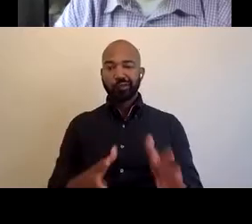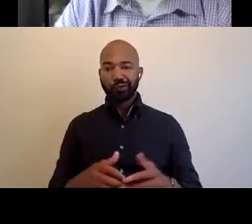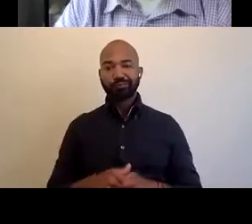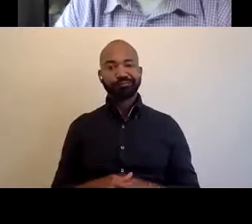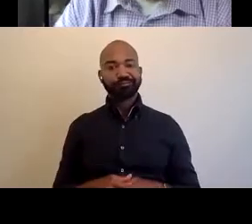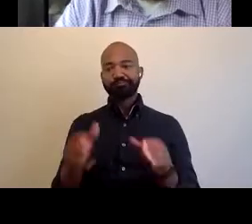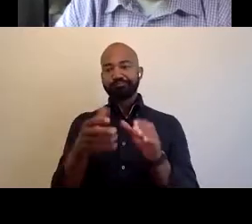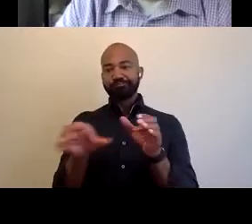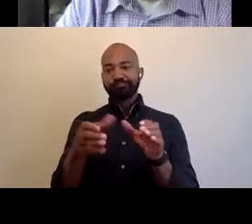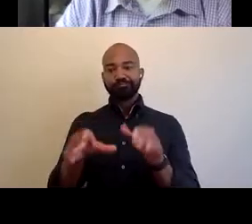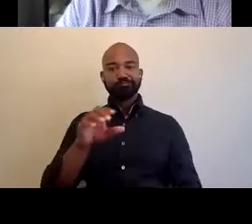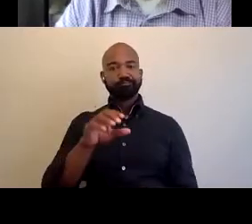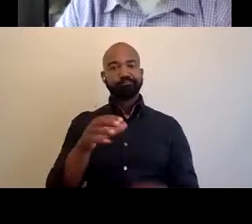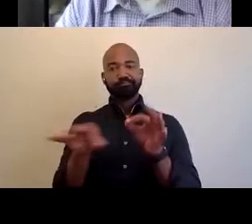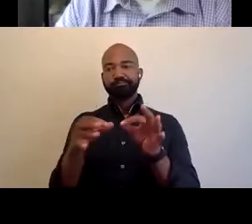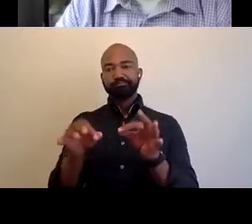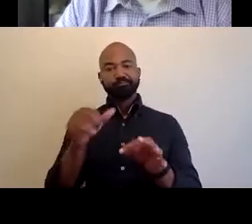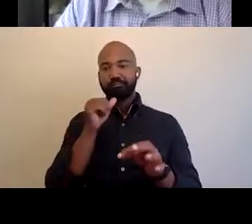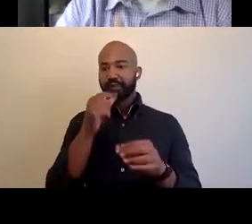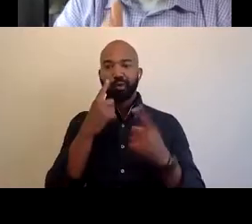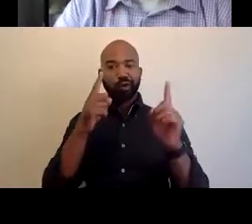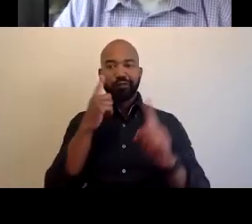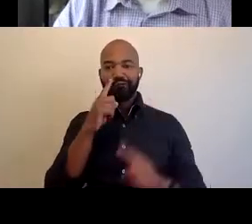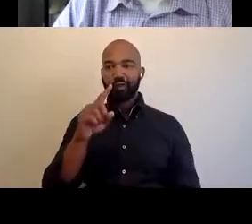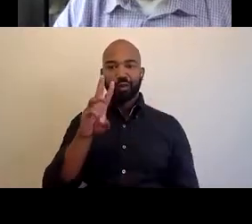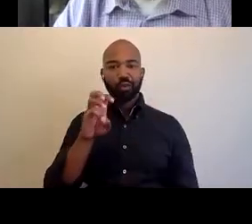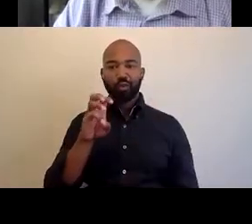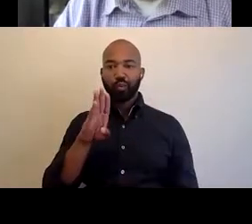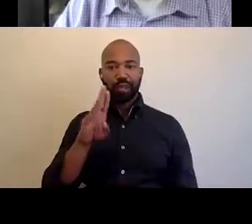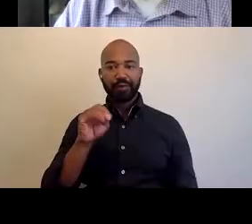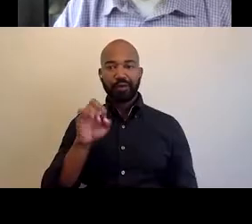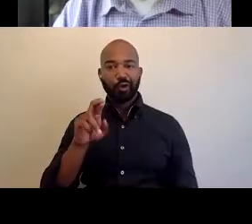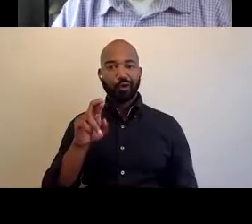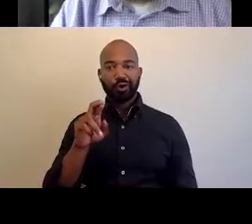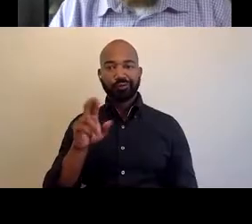to work in webinar format, so I'm sorry that there is a little bit of lack of access there.